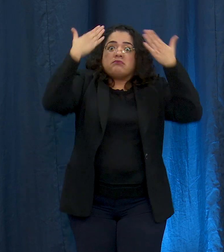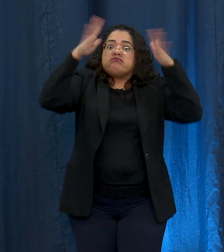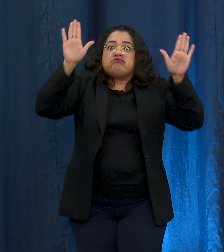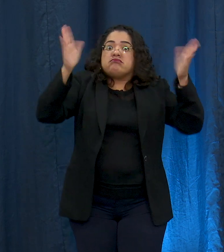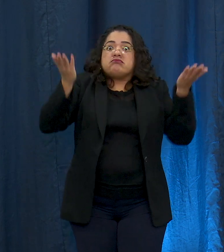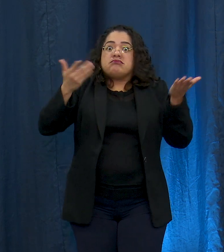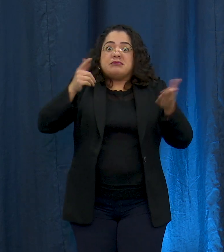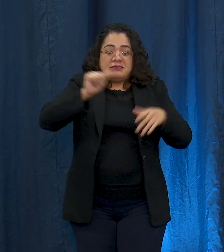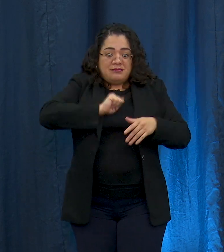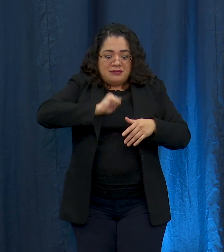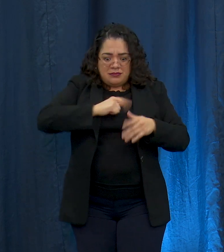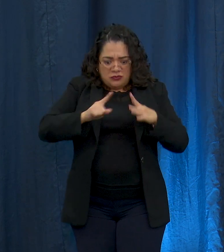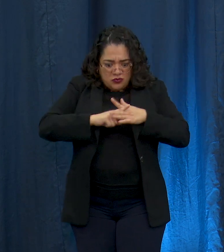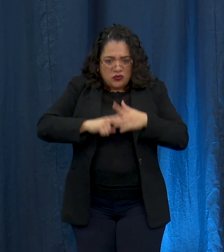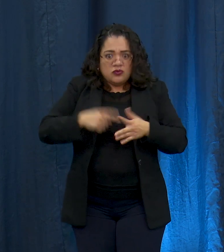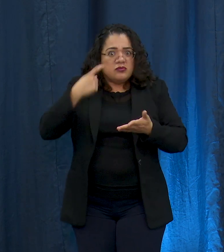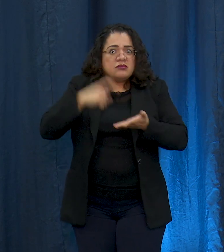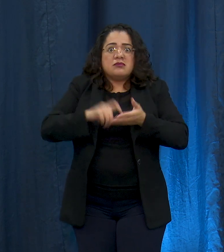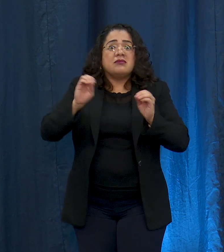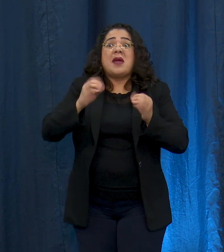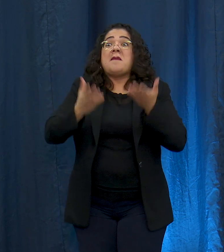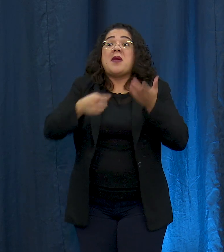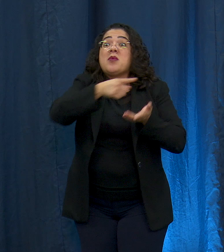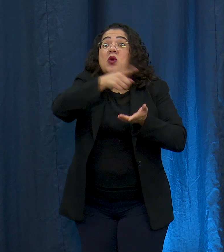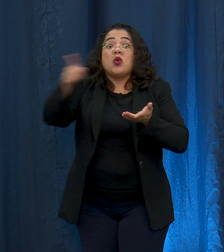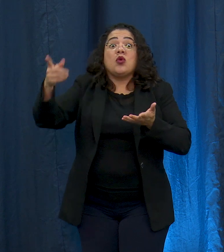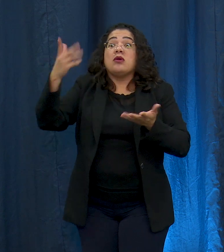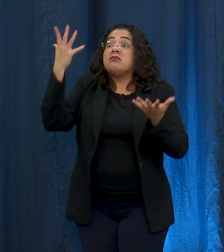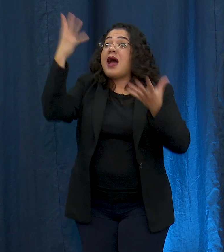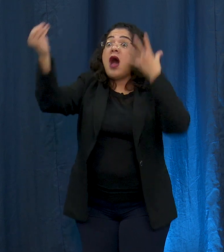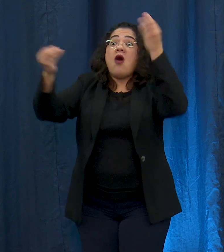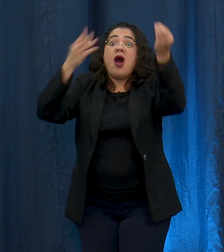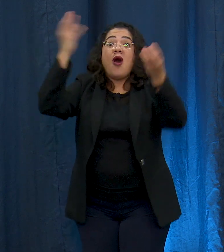those folks who could be spreading without symptoms that it's helping